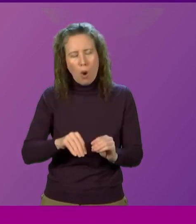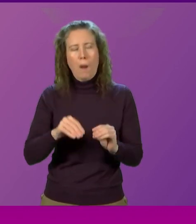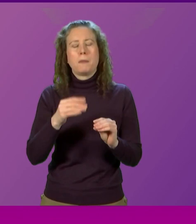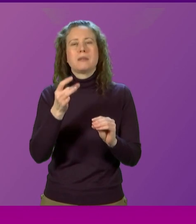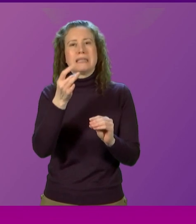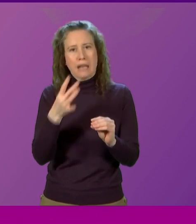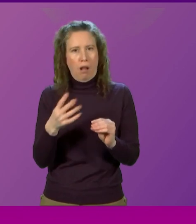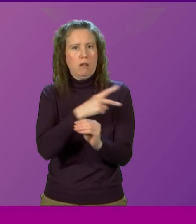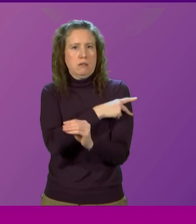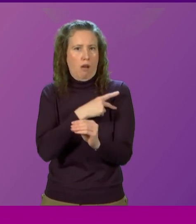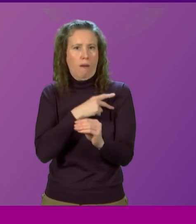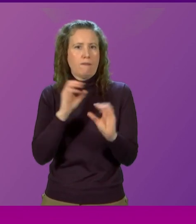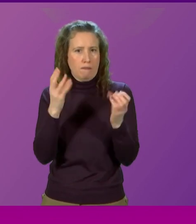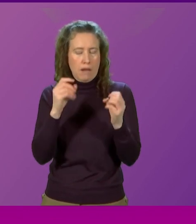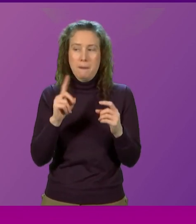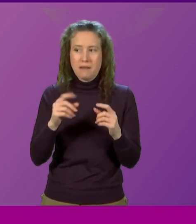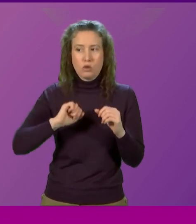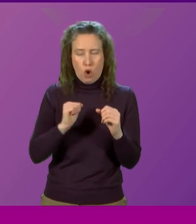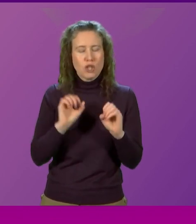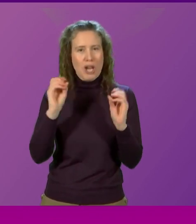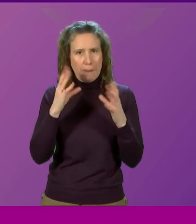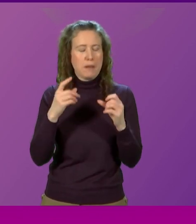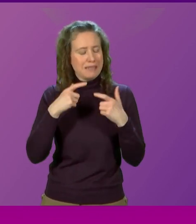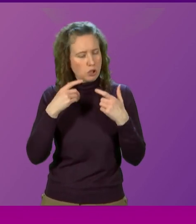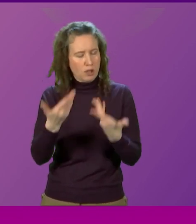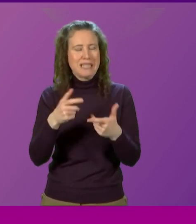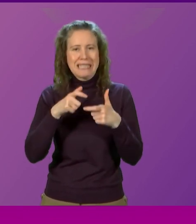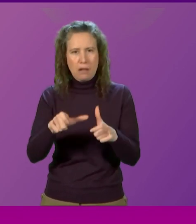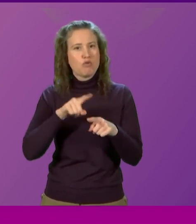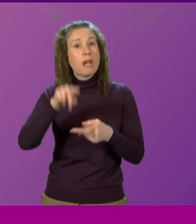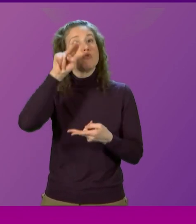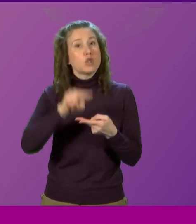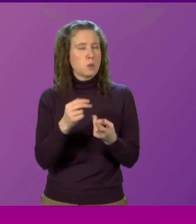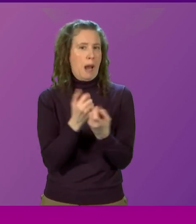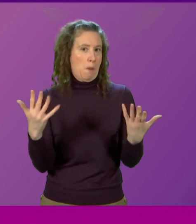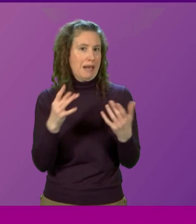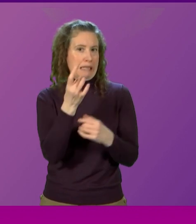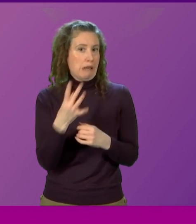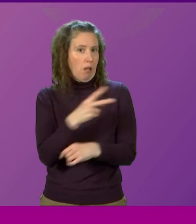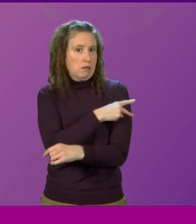The Scottish Ambulance Service continues to work to minimise that figure as much as possible.